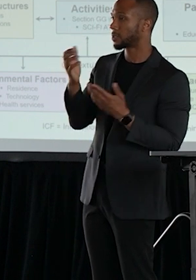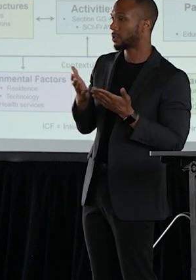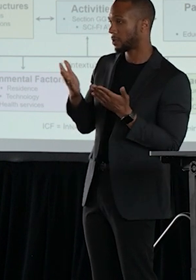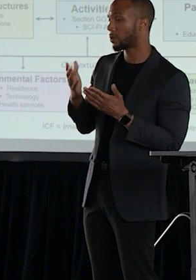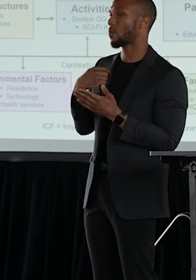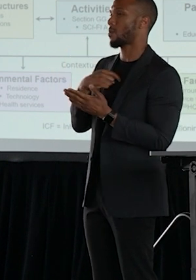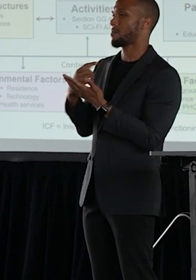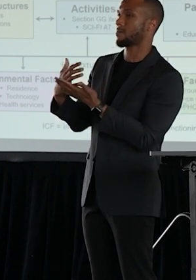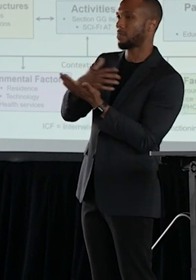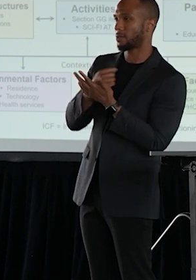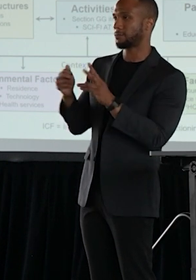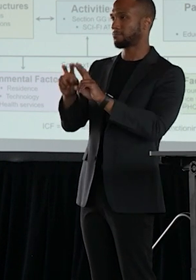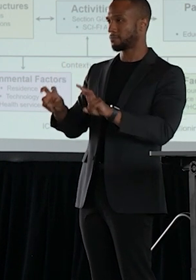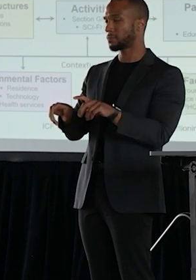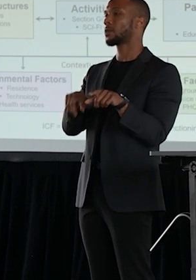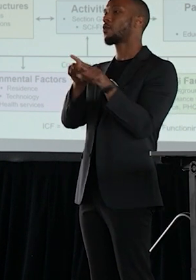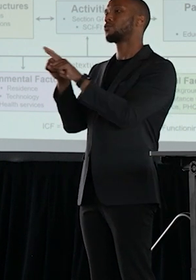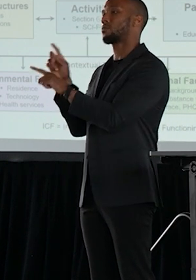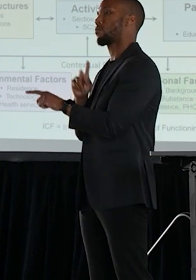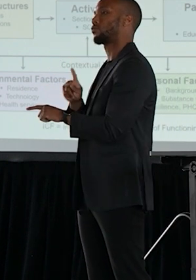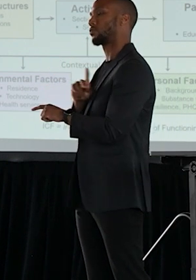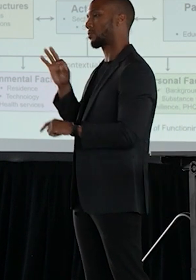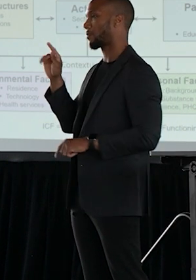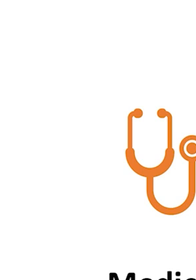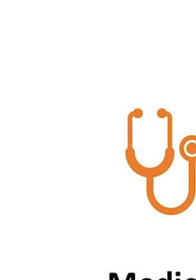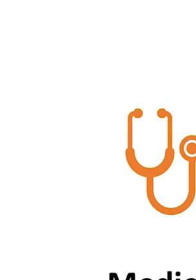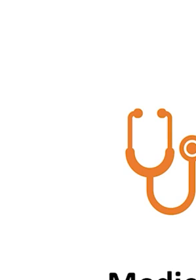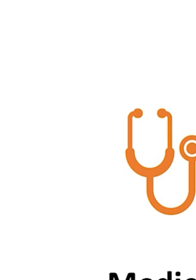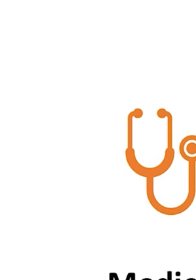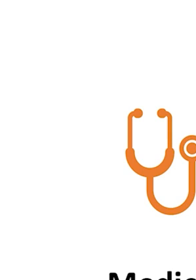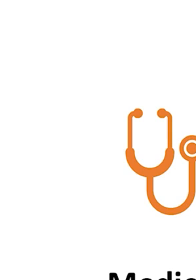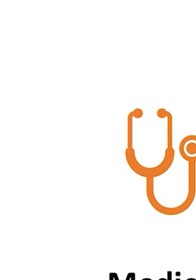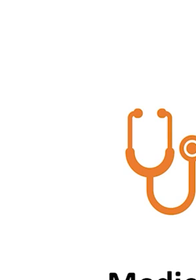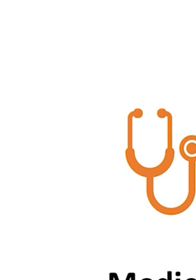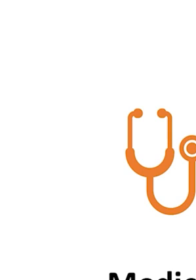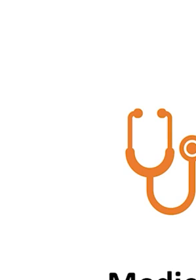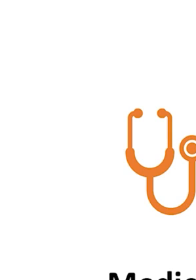collect that, and also have personal factors there. So that